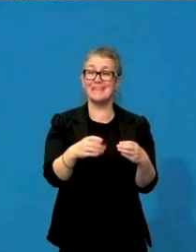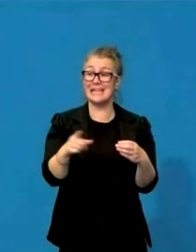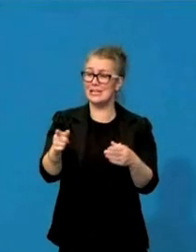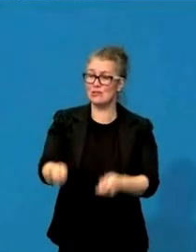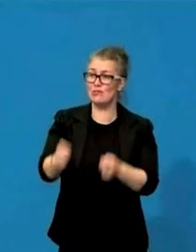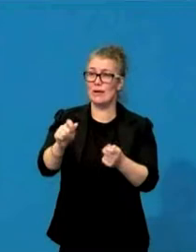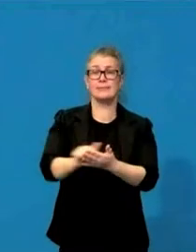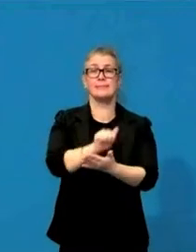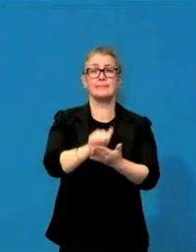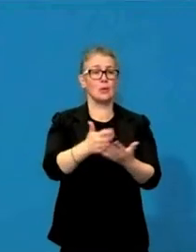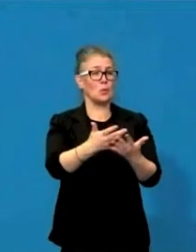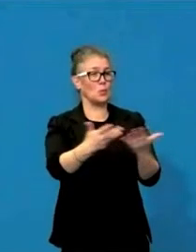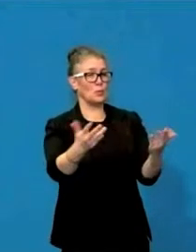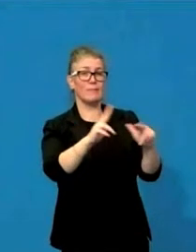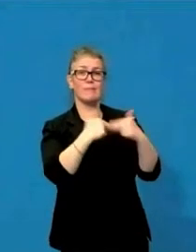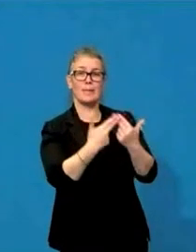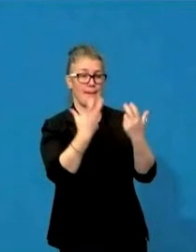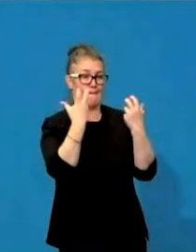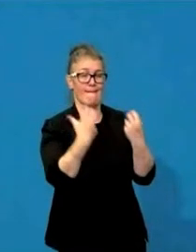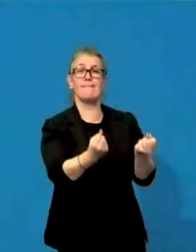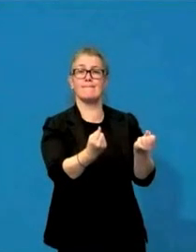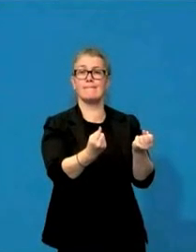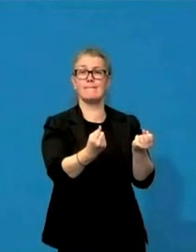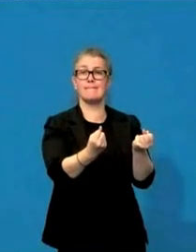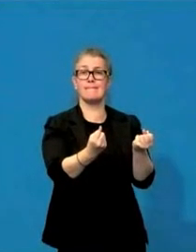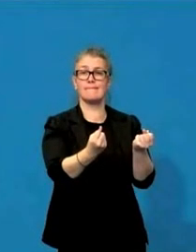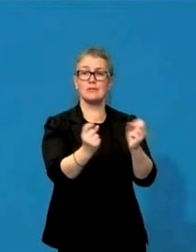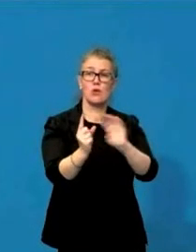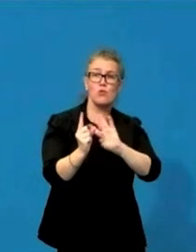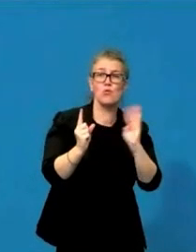all his family are, you know, both from my side as well as his father's side.